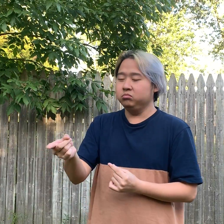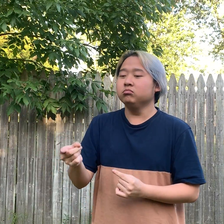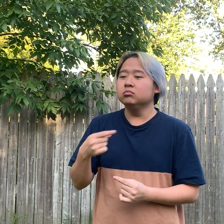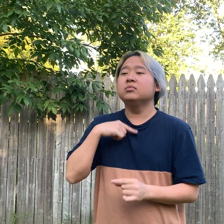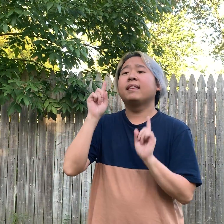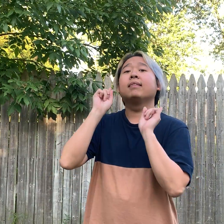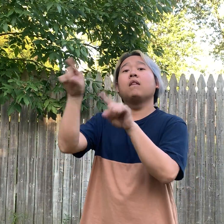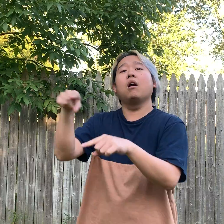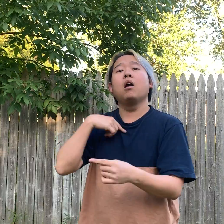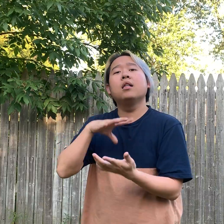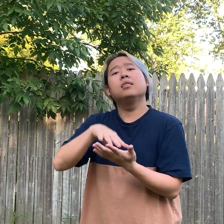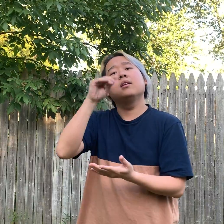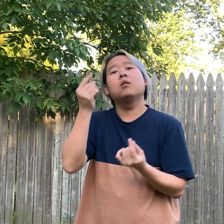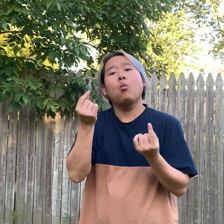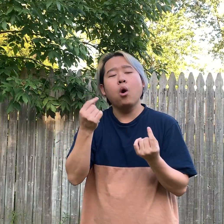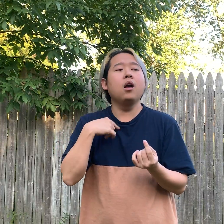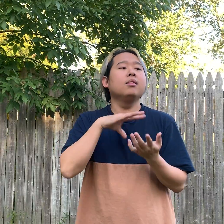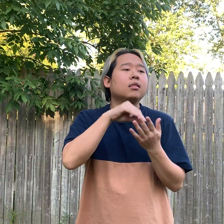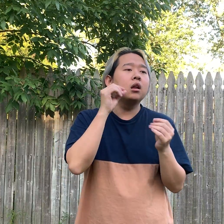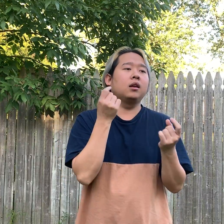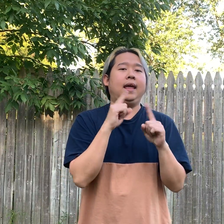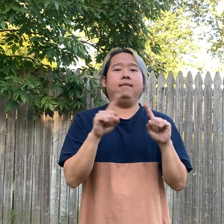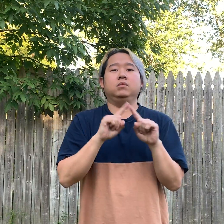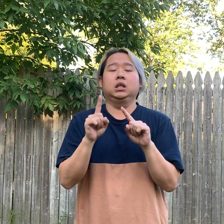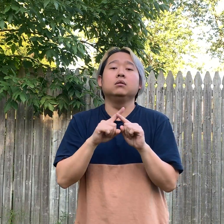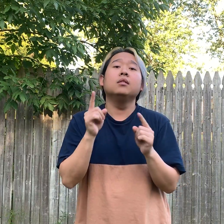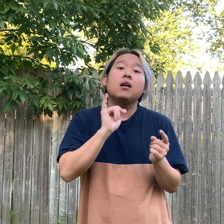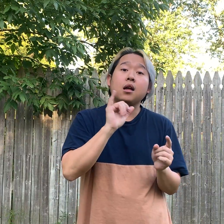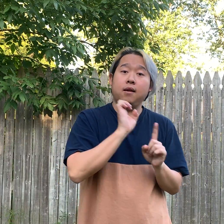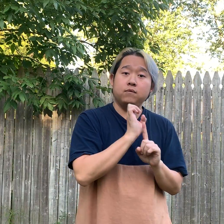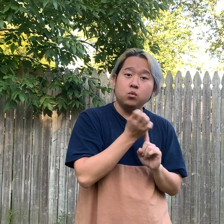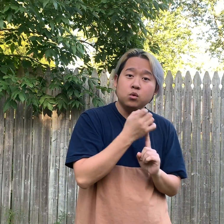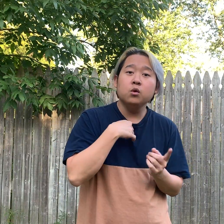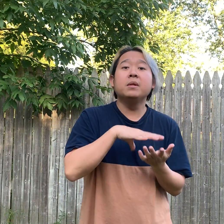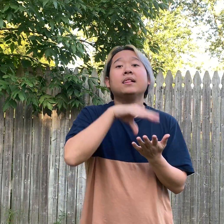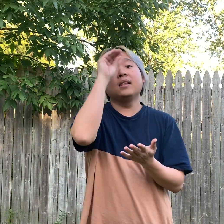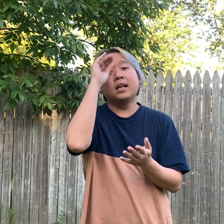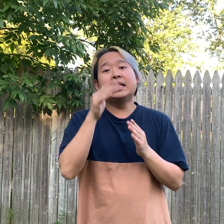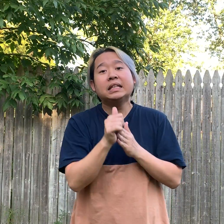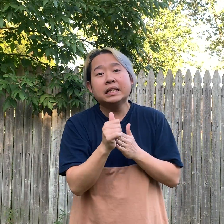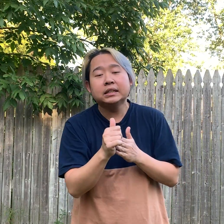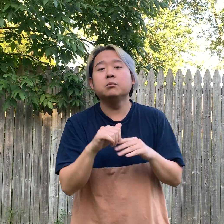During this exchange I learned a great deal about the environment, leadership,